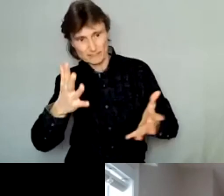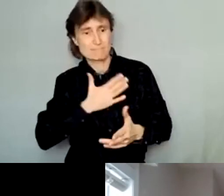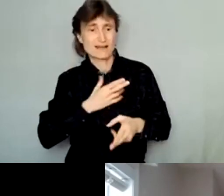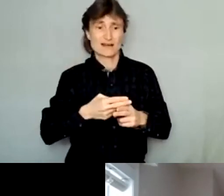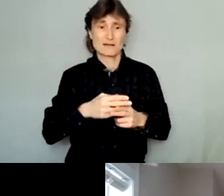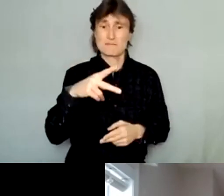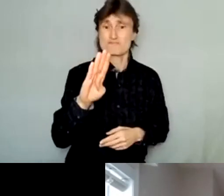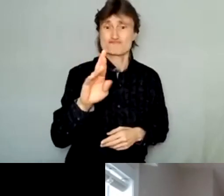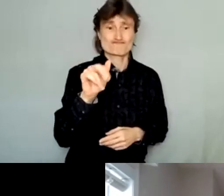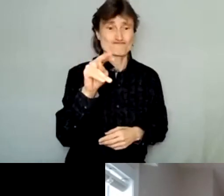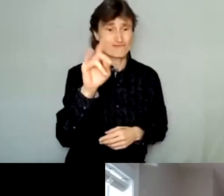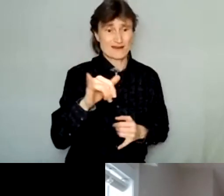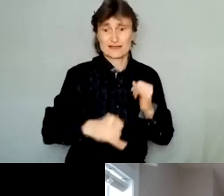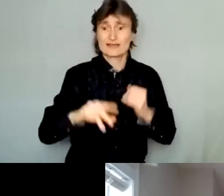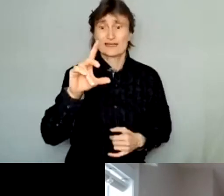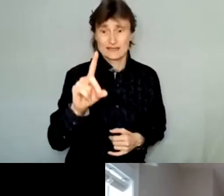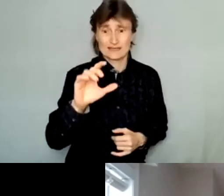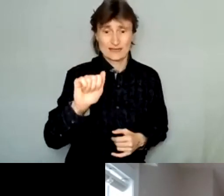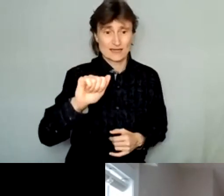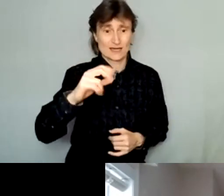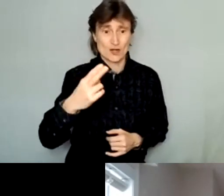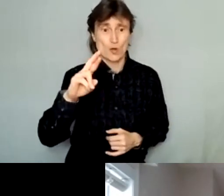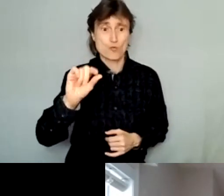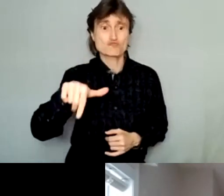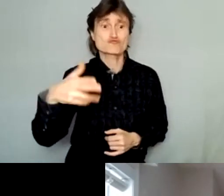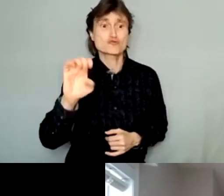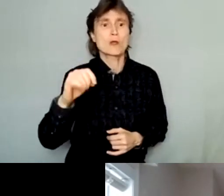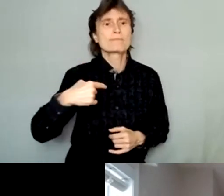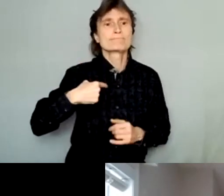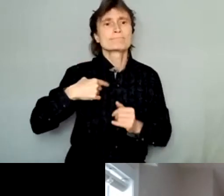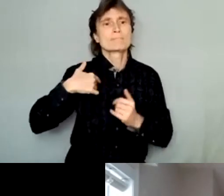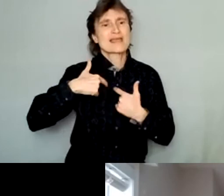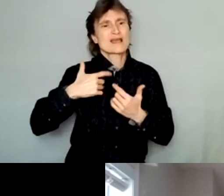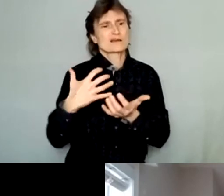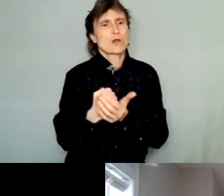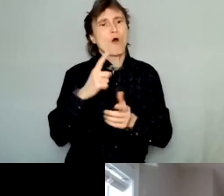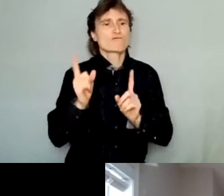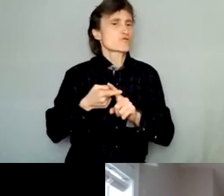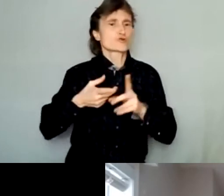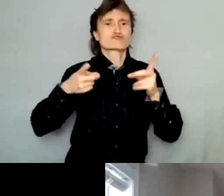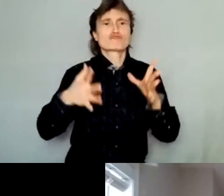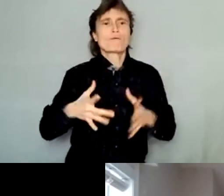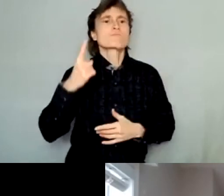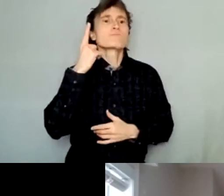And I have the privilege of being, serving as CADA’s first Director of Public Art,